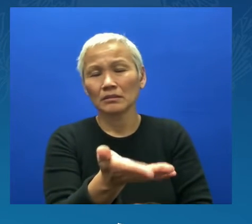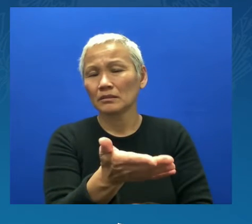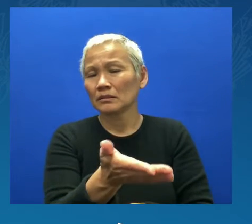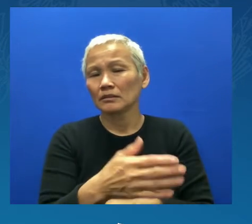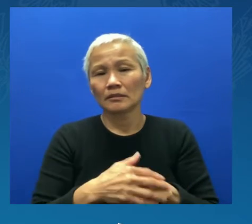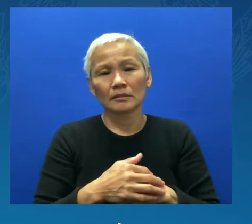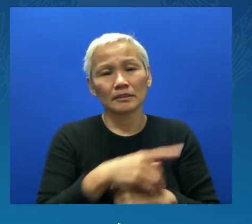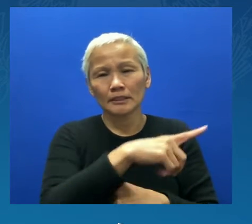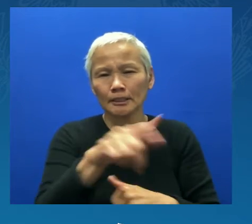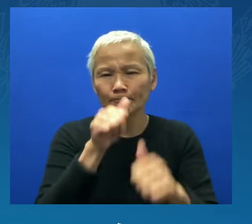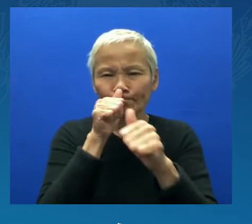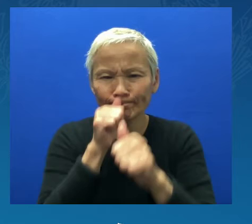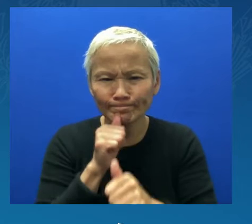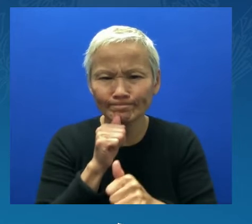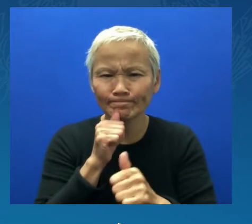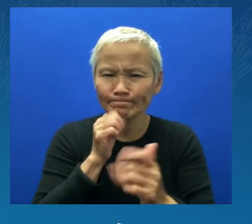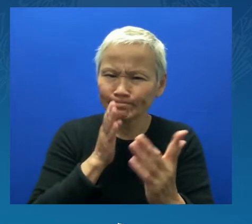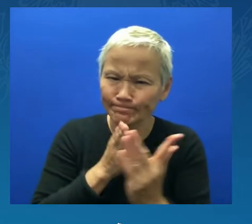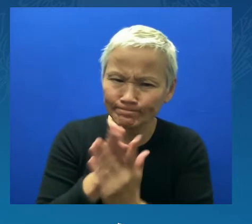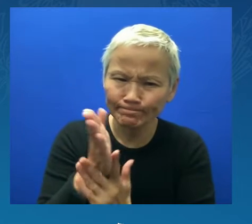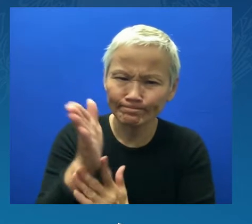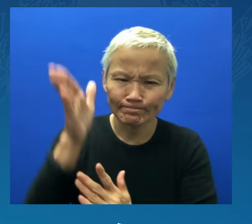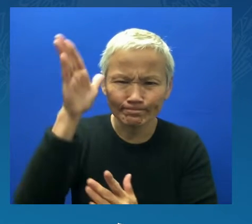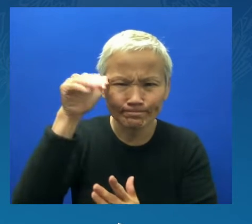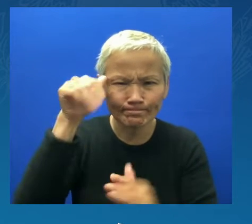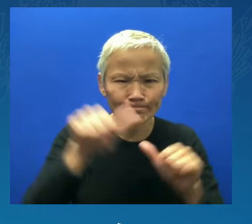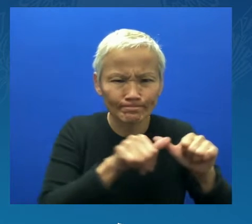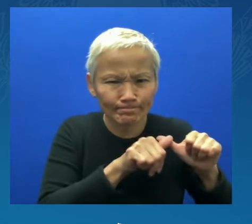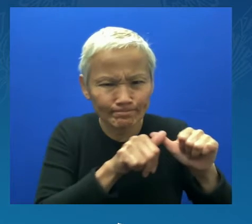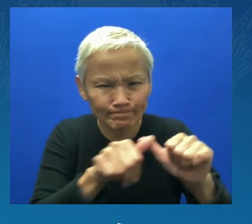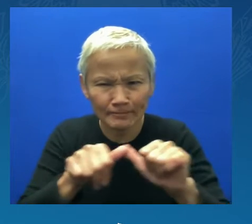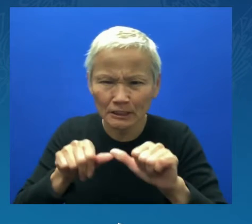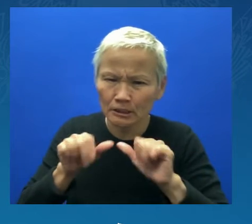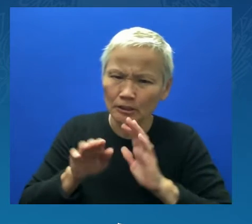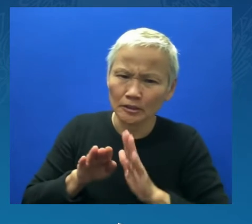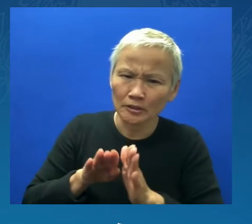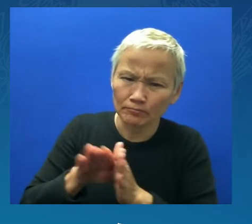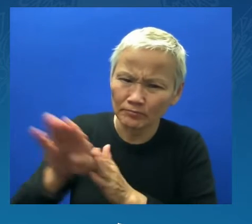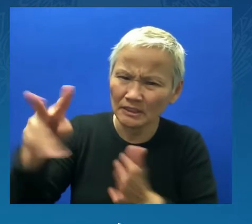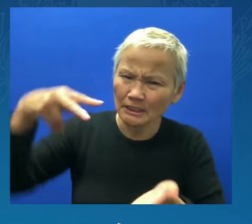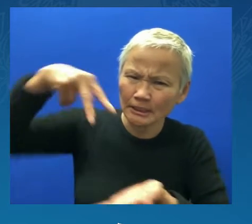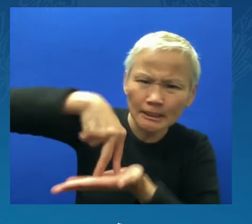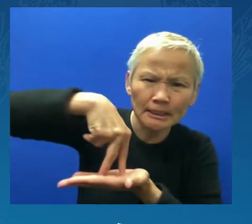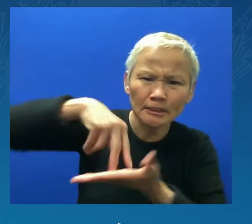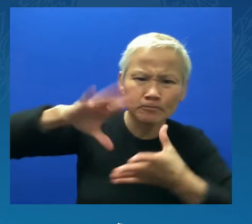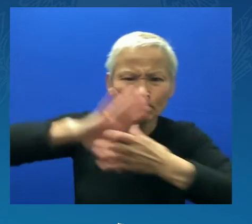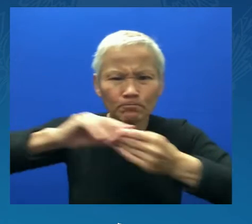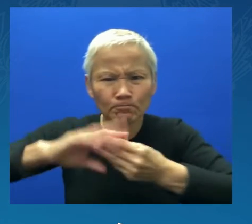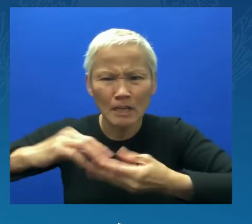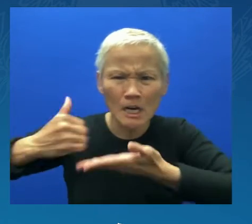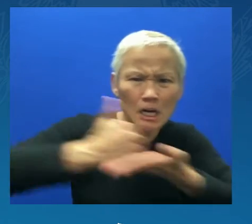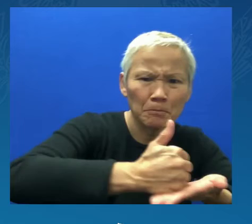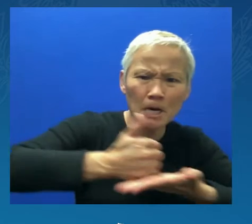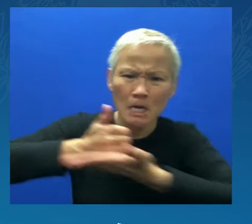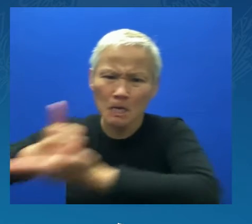and stand up for people who need your help, in spite of the toll it is taking on you personally.